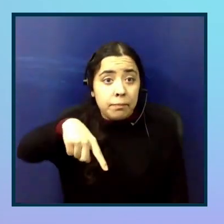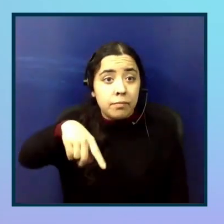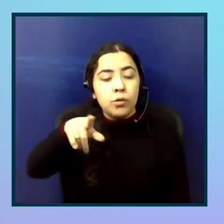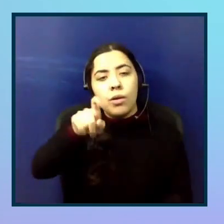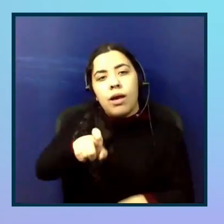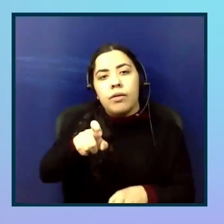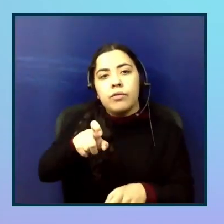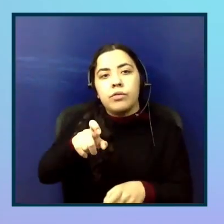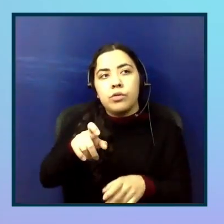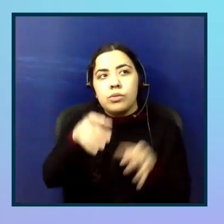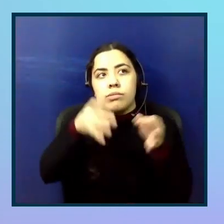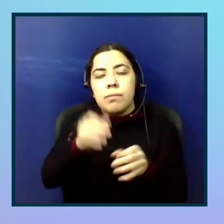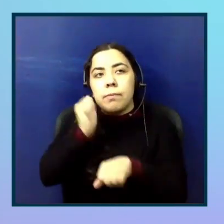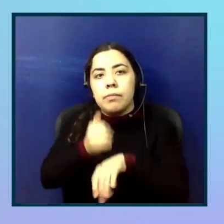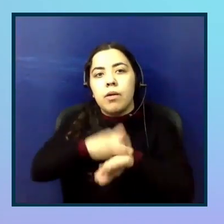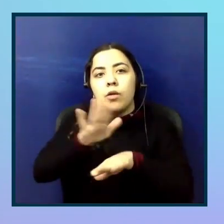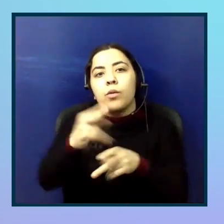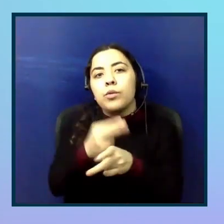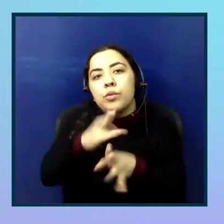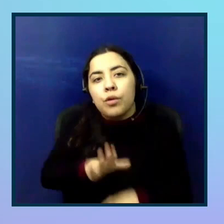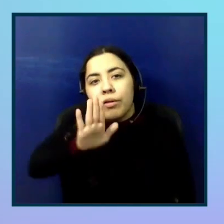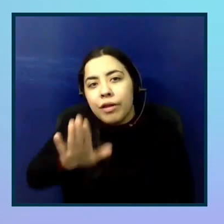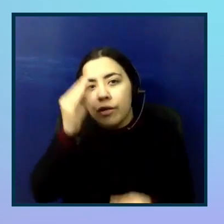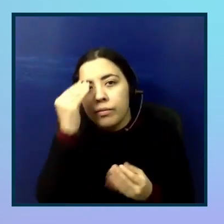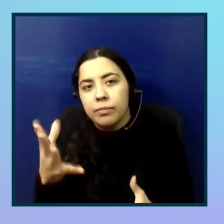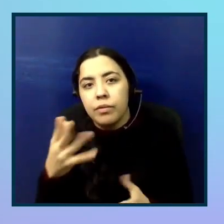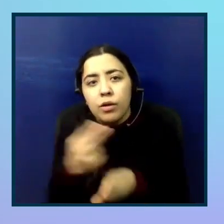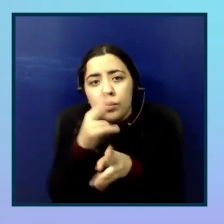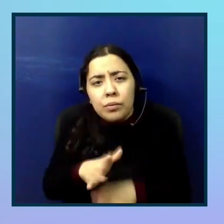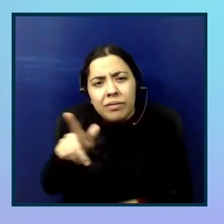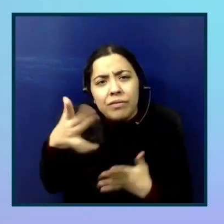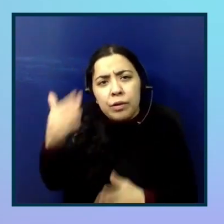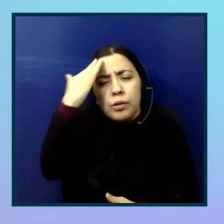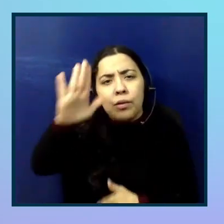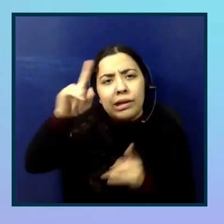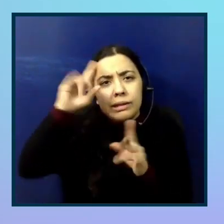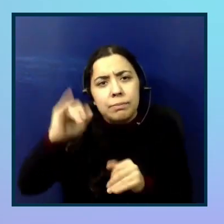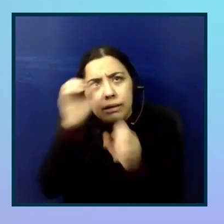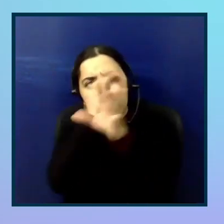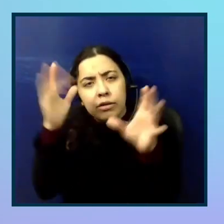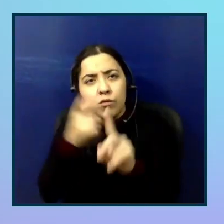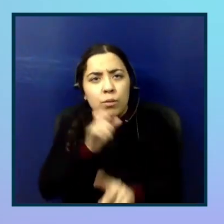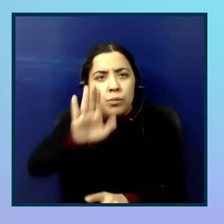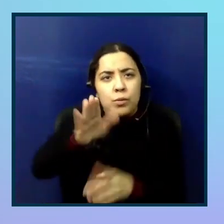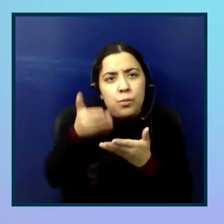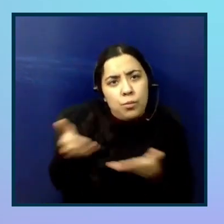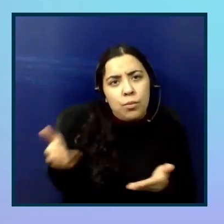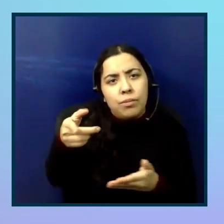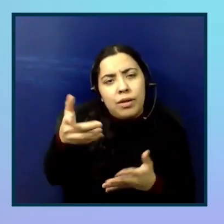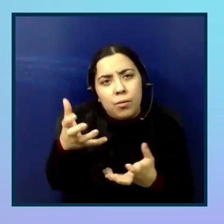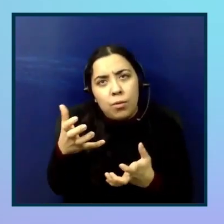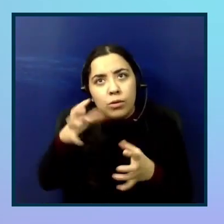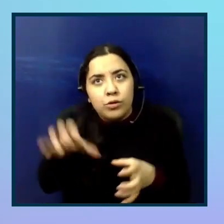Your users know what it is that they're expecting from your, you know, they wanna be able to do their banking